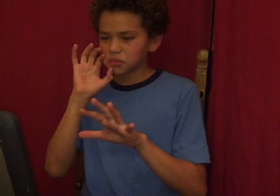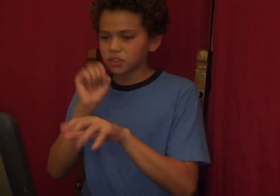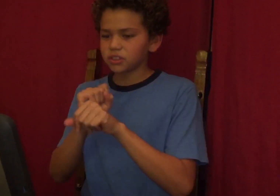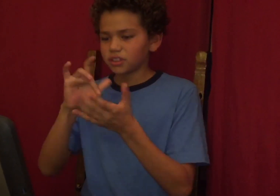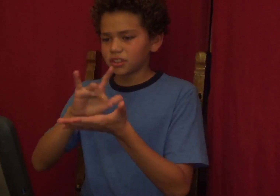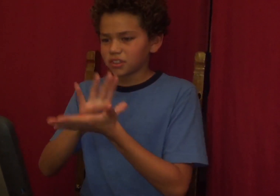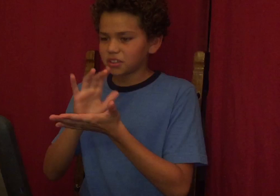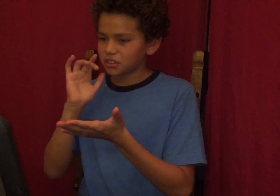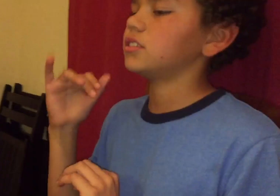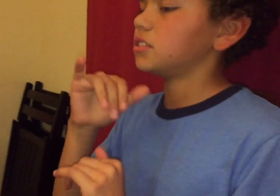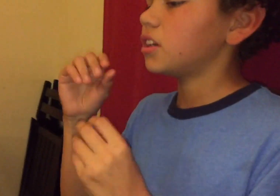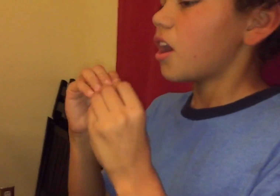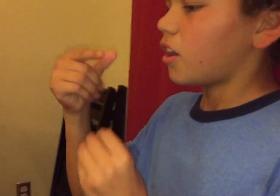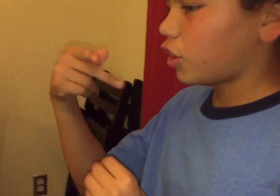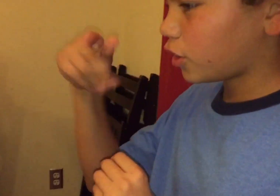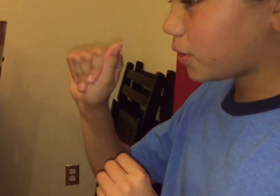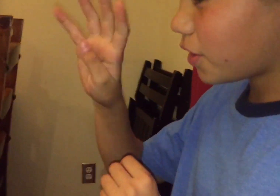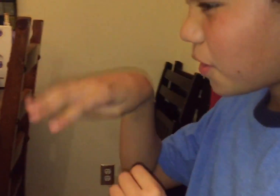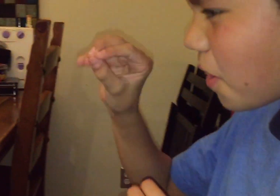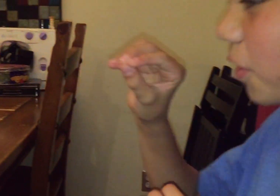I finished my homework for middle school. I want a 4.0 GPA.